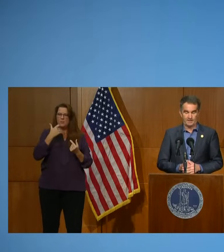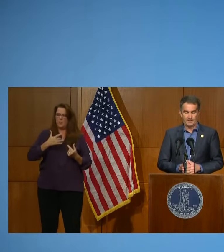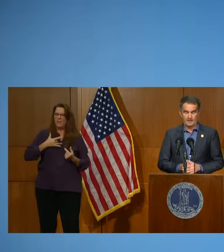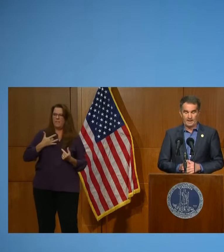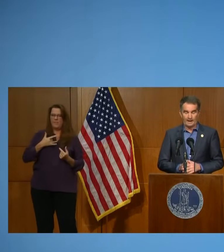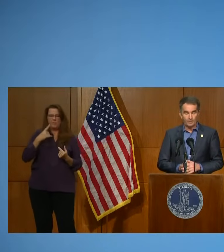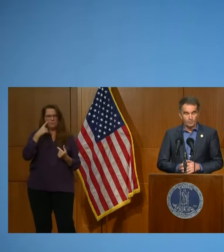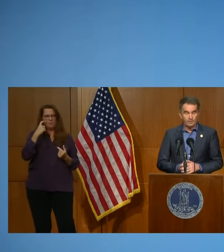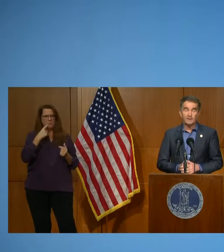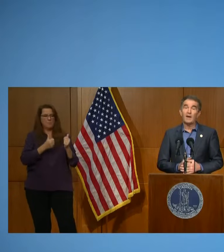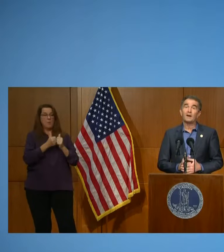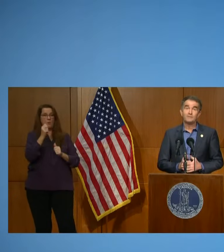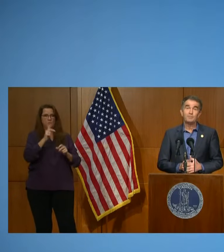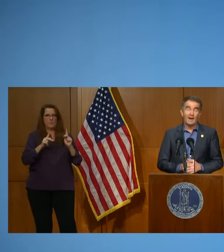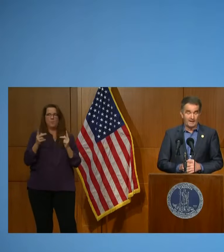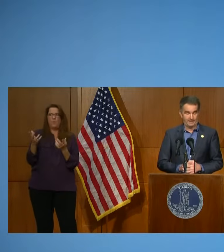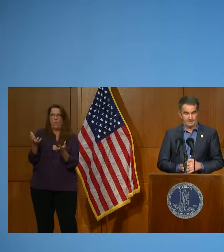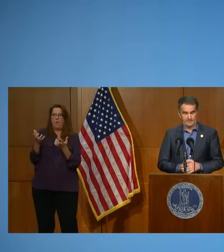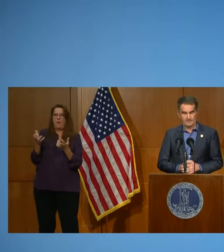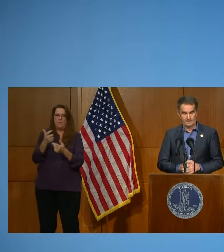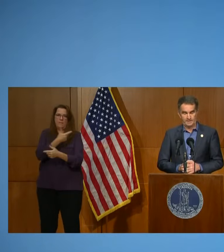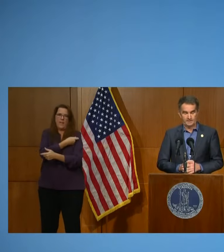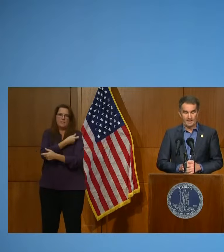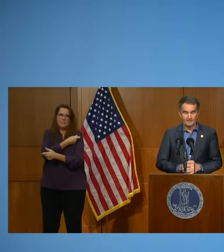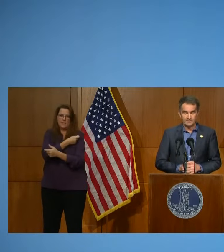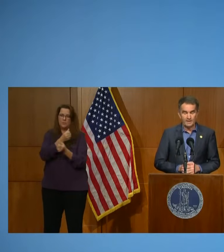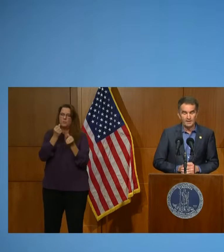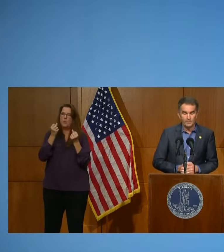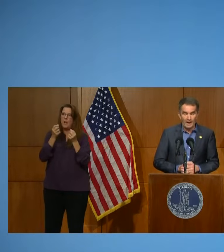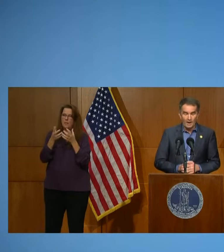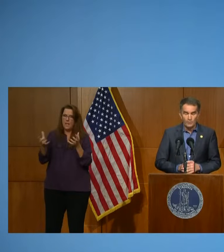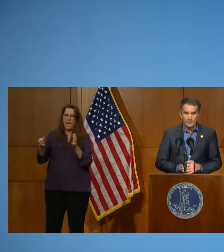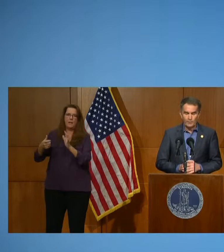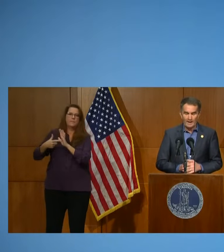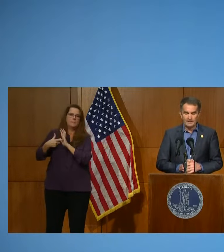SETTING OUR PRIORITY GROUPS BECAUSE WE EXPECT THAT MOST PEOPLE WILL WANT TO GET